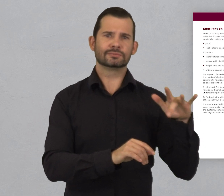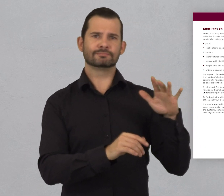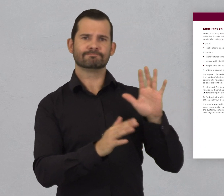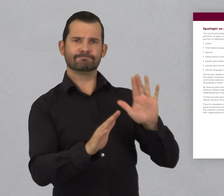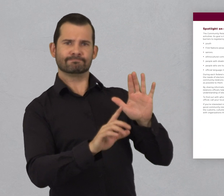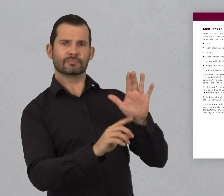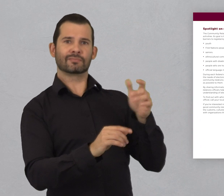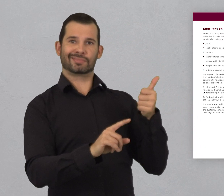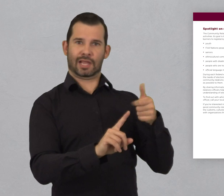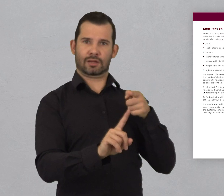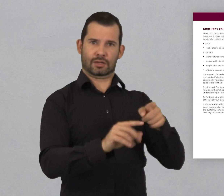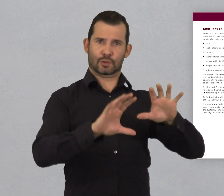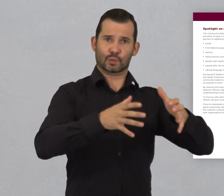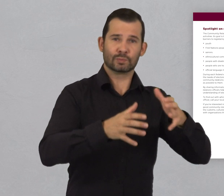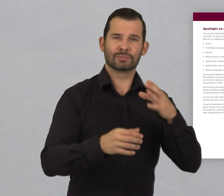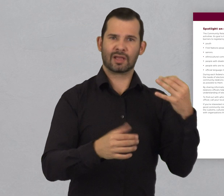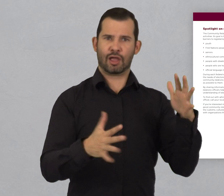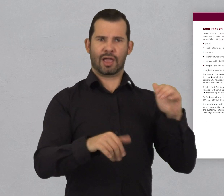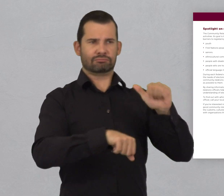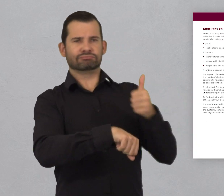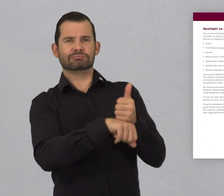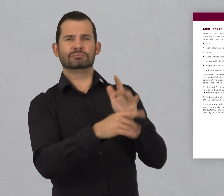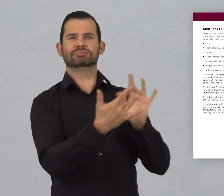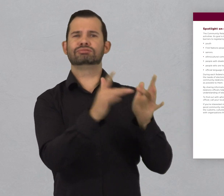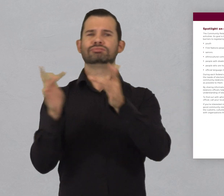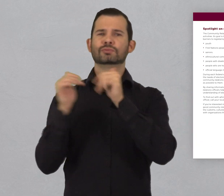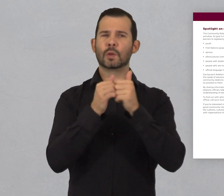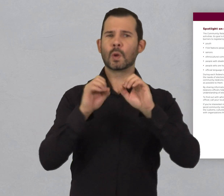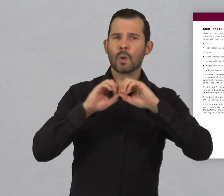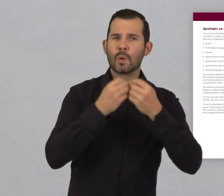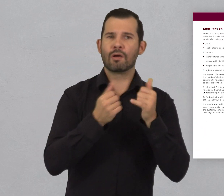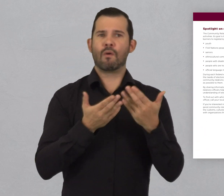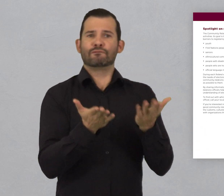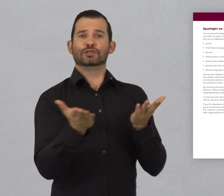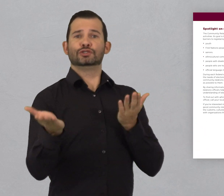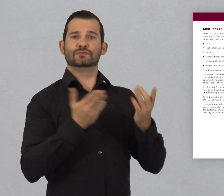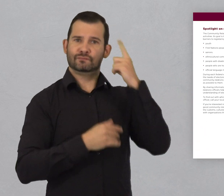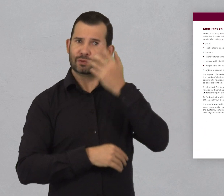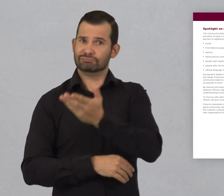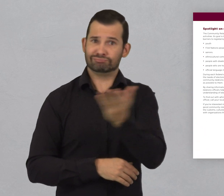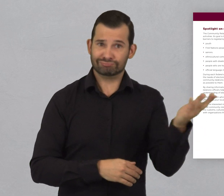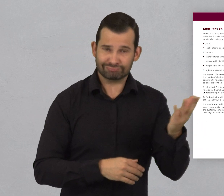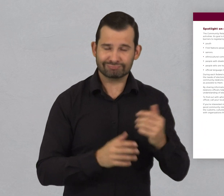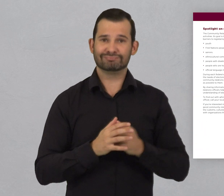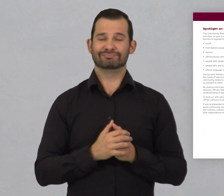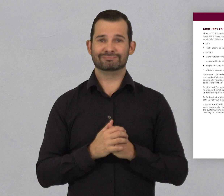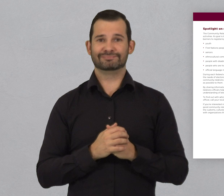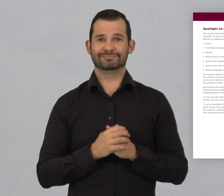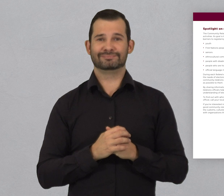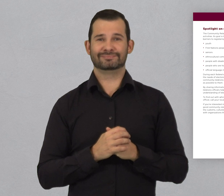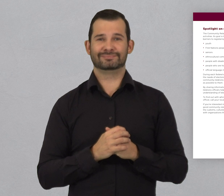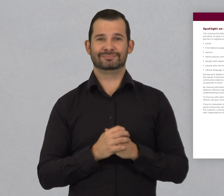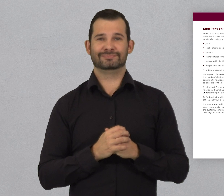the target groups and have established contacts with organizations that offer services to them.